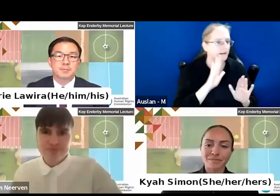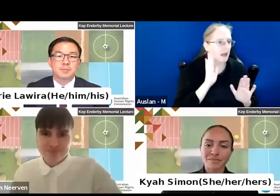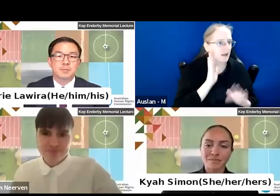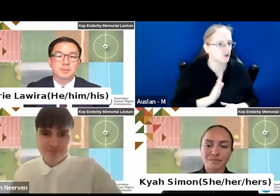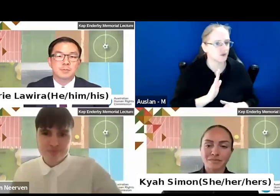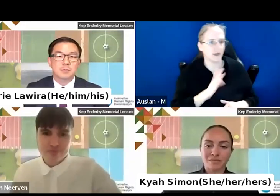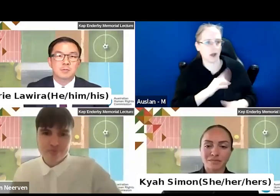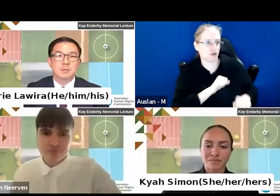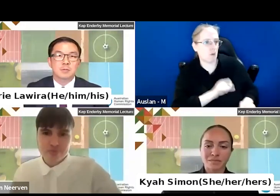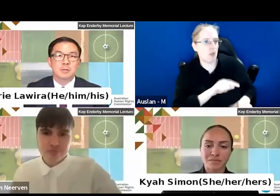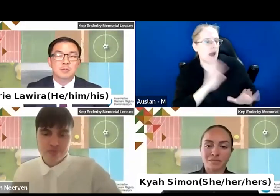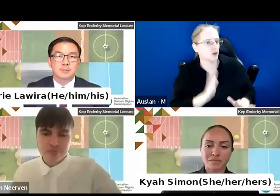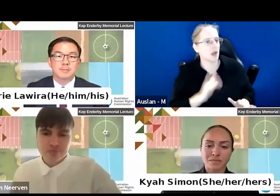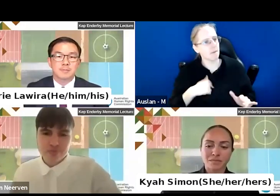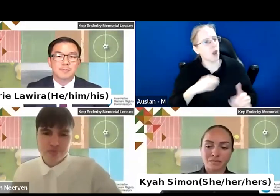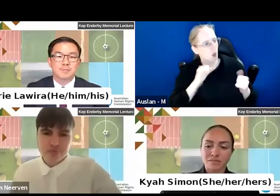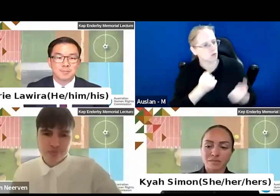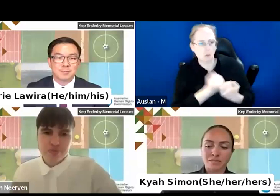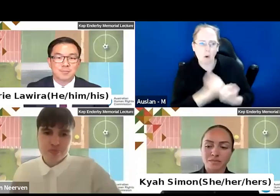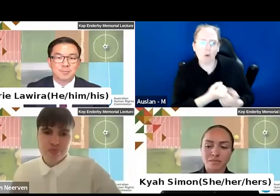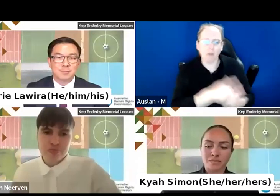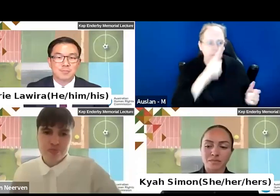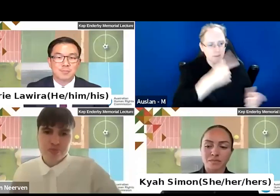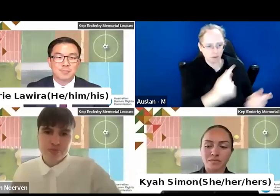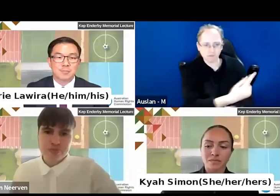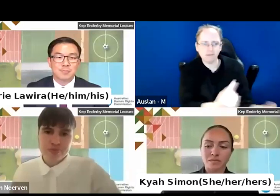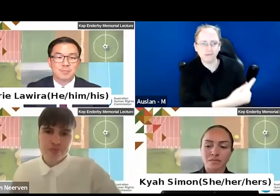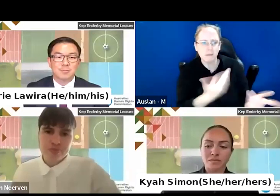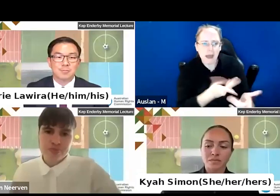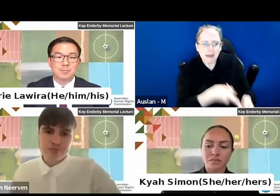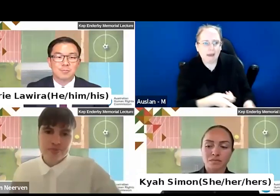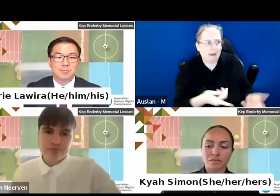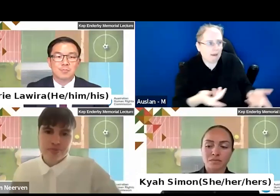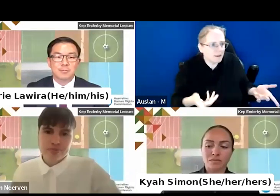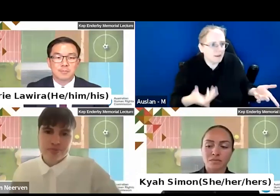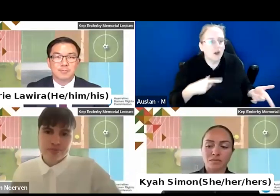but you were cheering and you were going to. The moment was you see shows of affection, of support